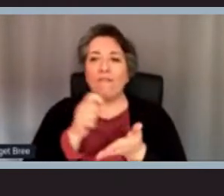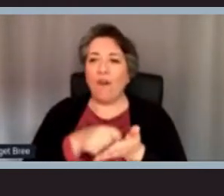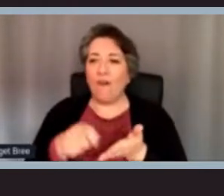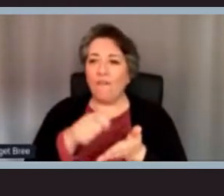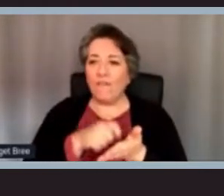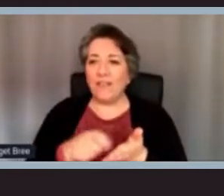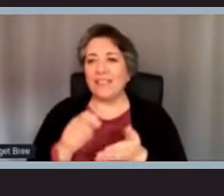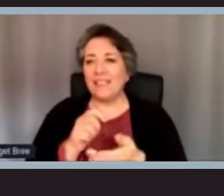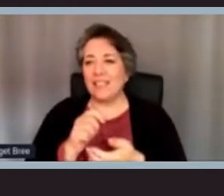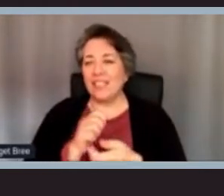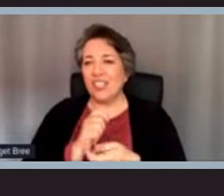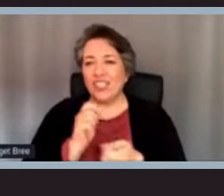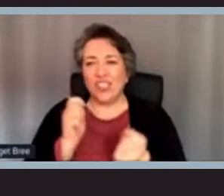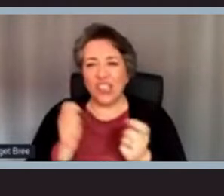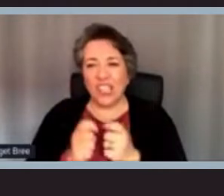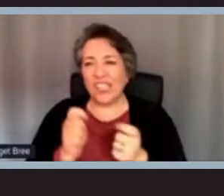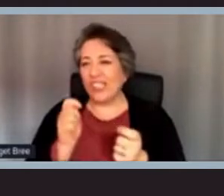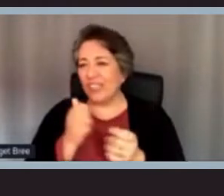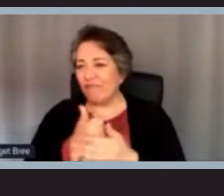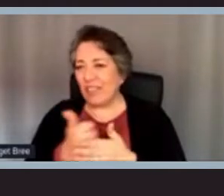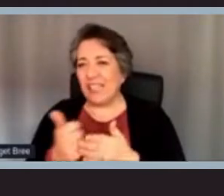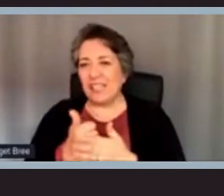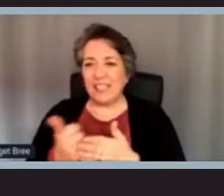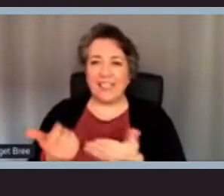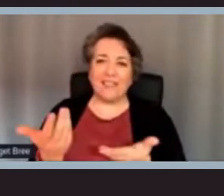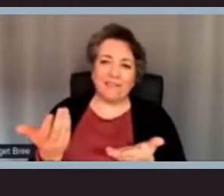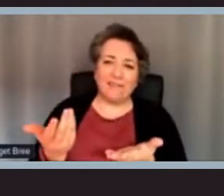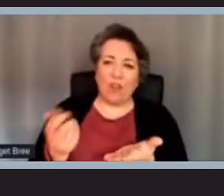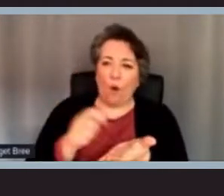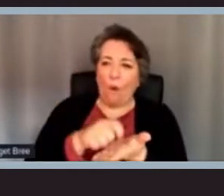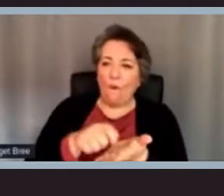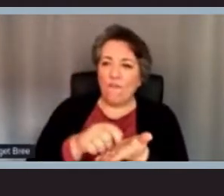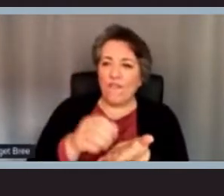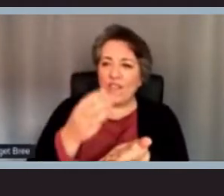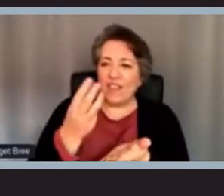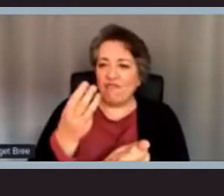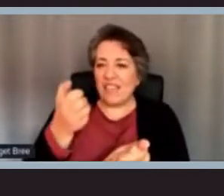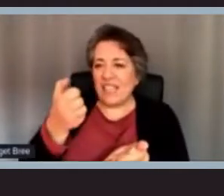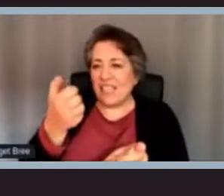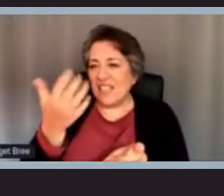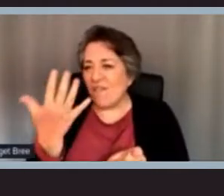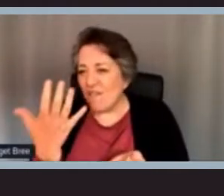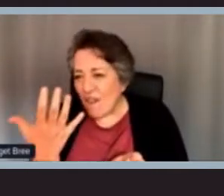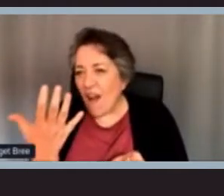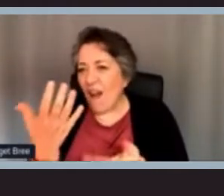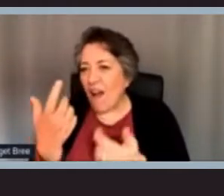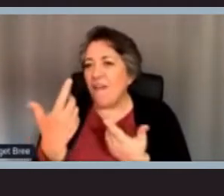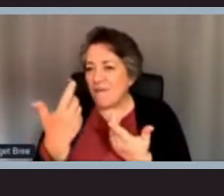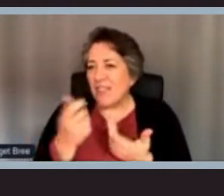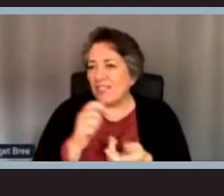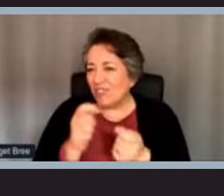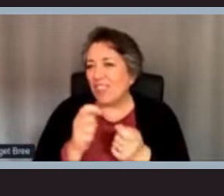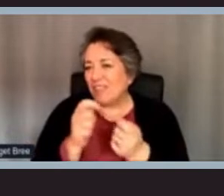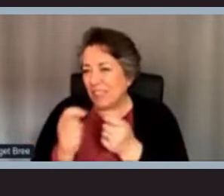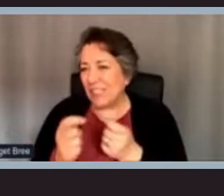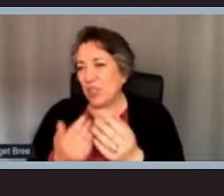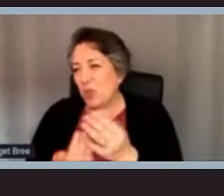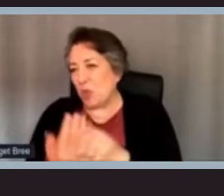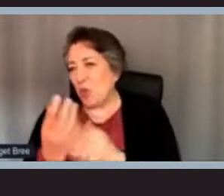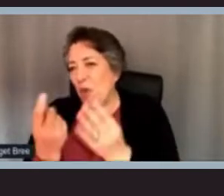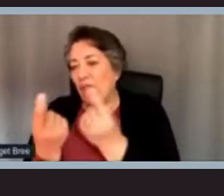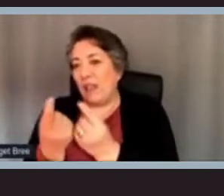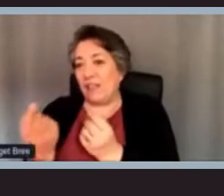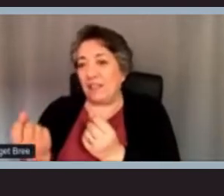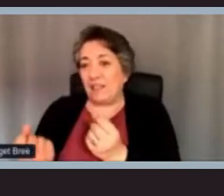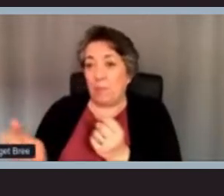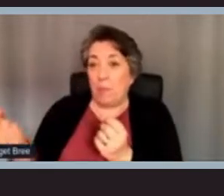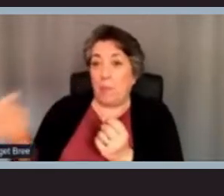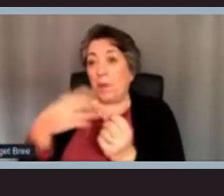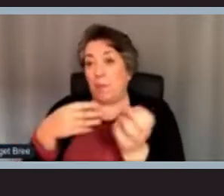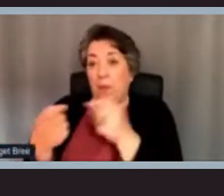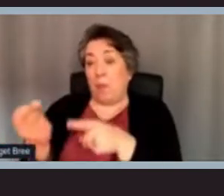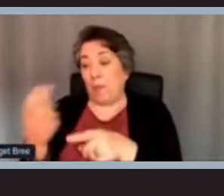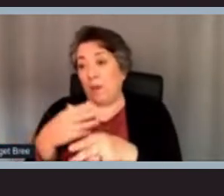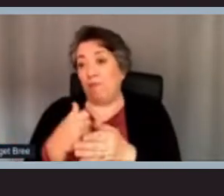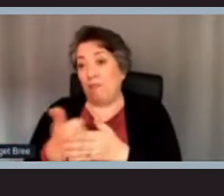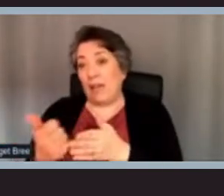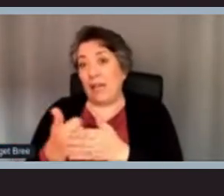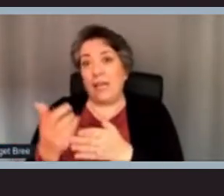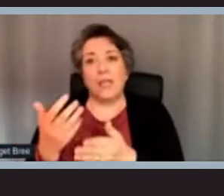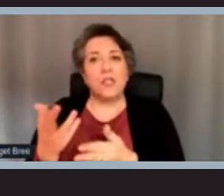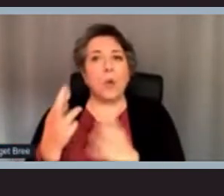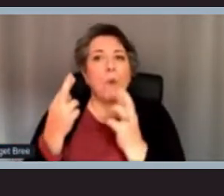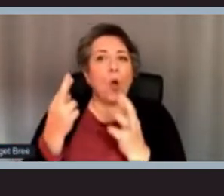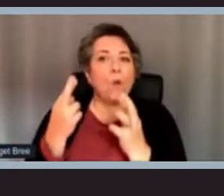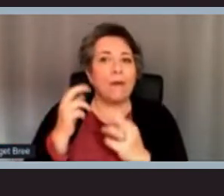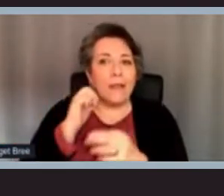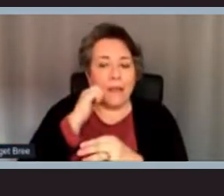365, I’m hoping that lots of our colleagues will be curious to select the button and review